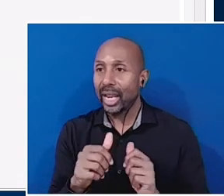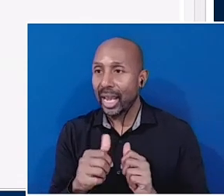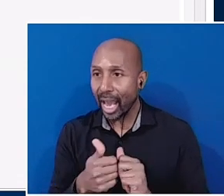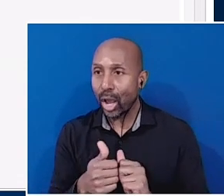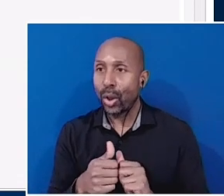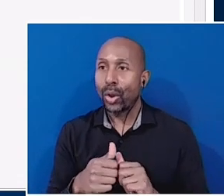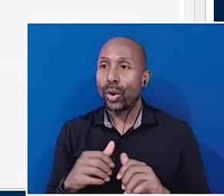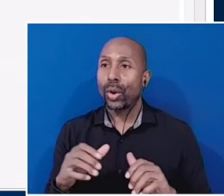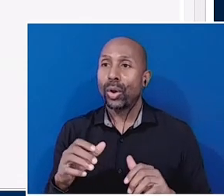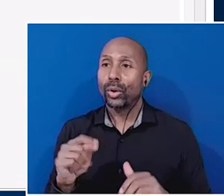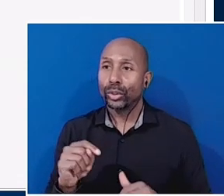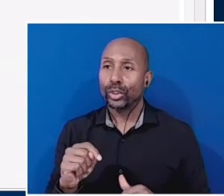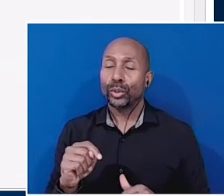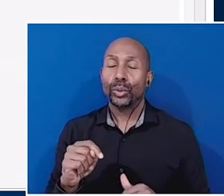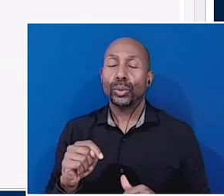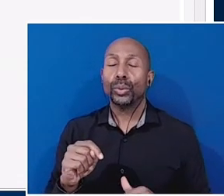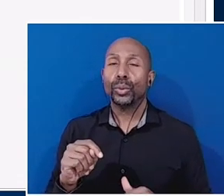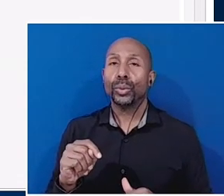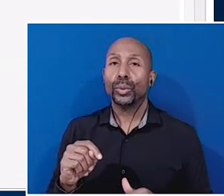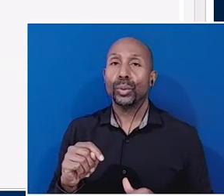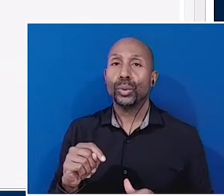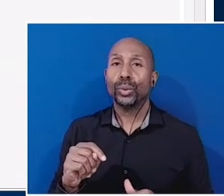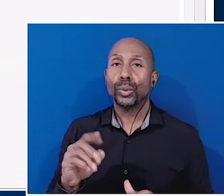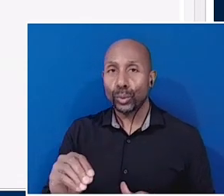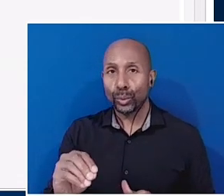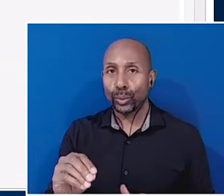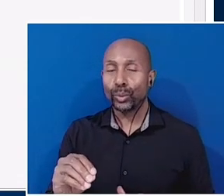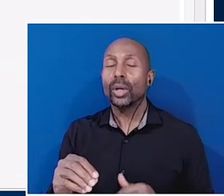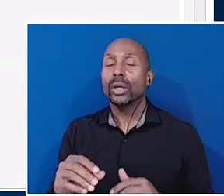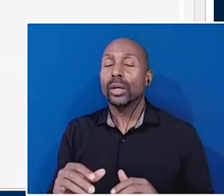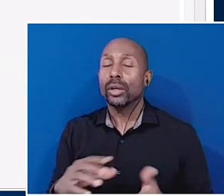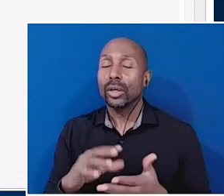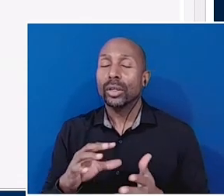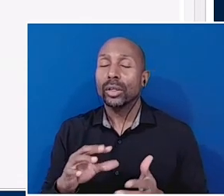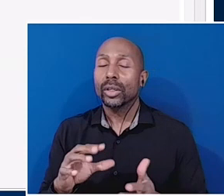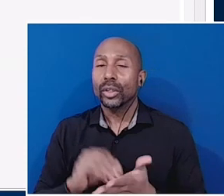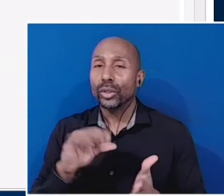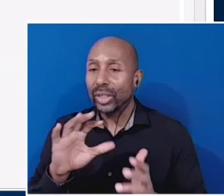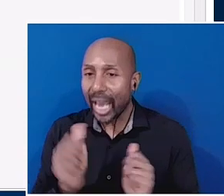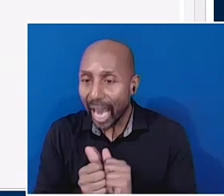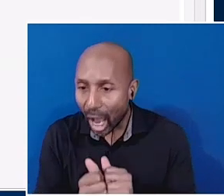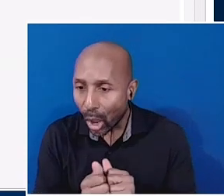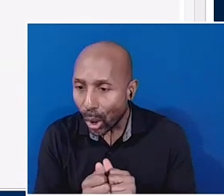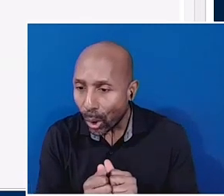So it's not unreasonable but it's just it seems not a good thing to put into a